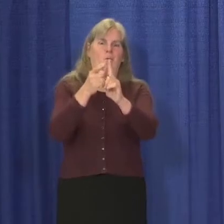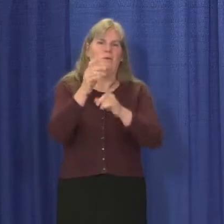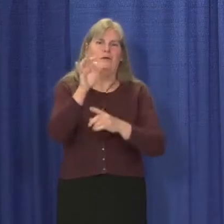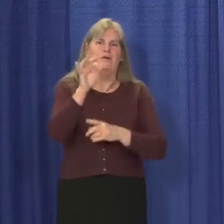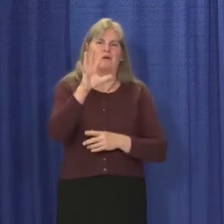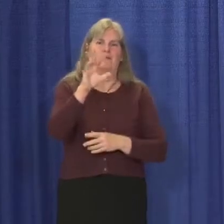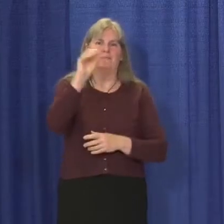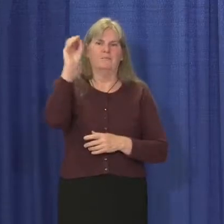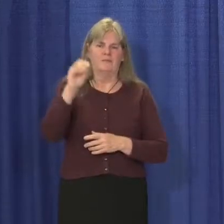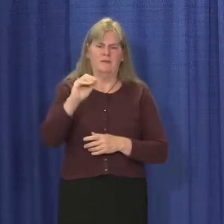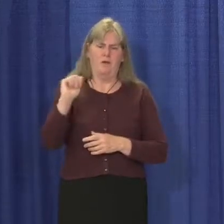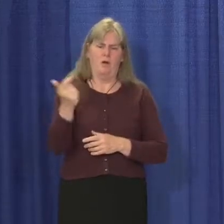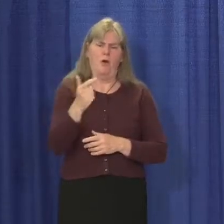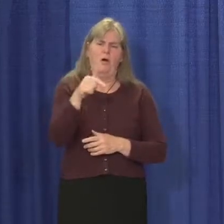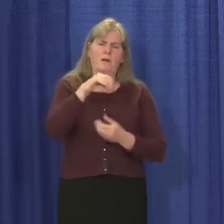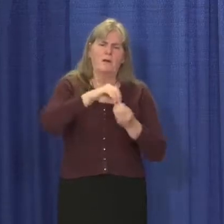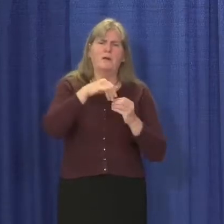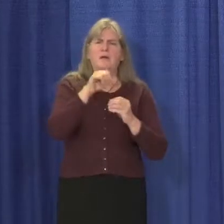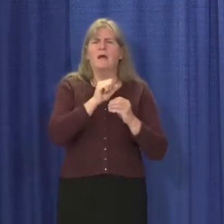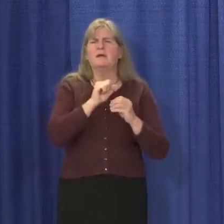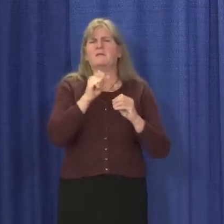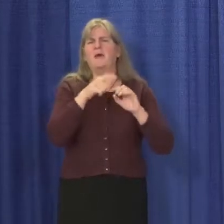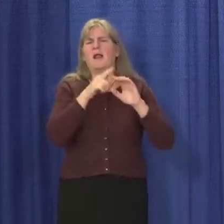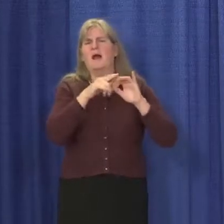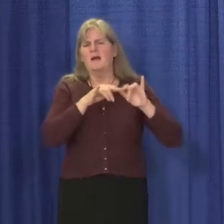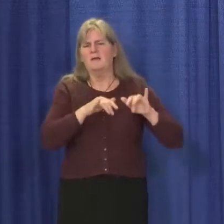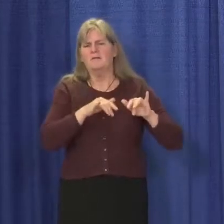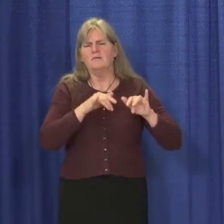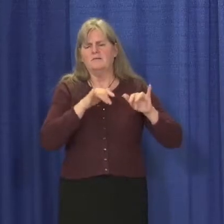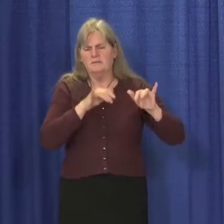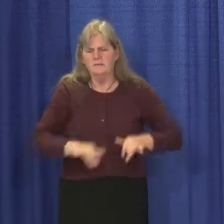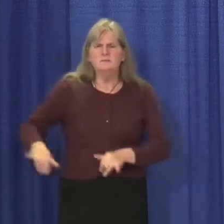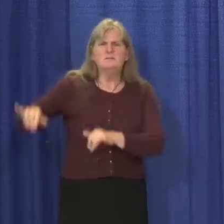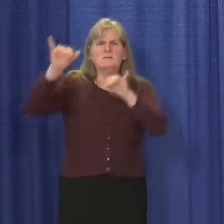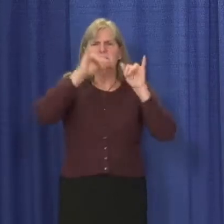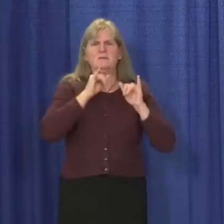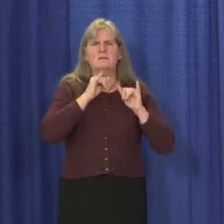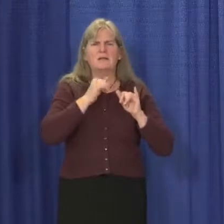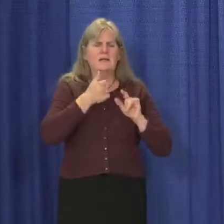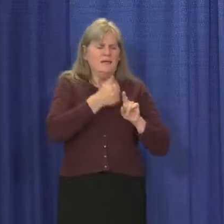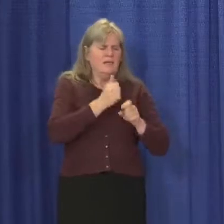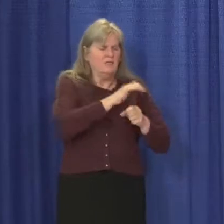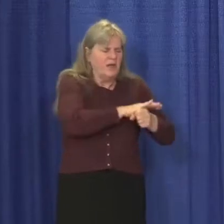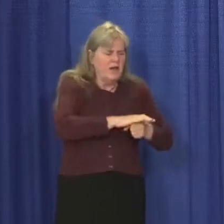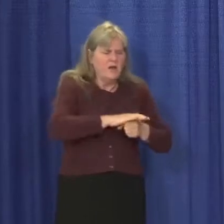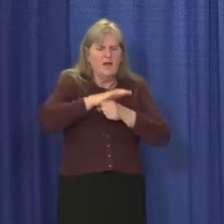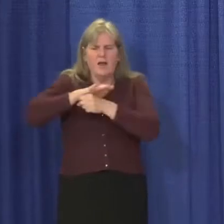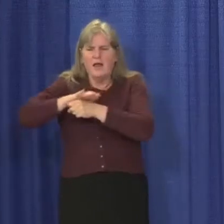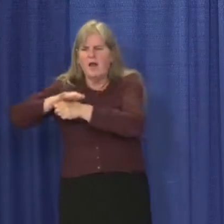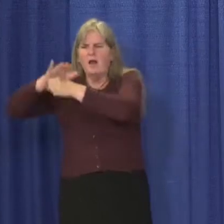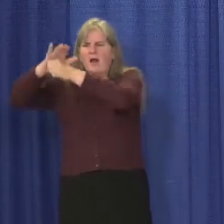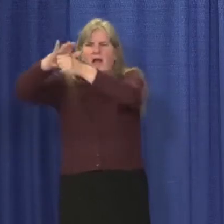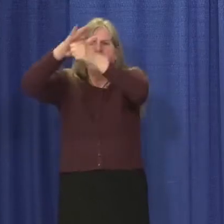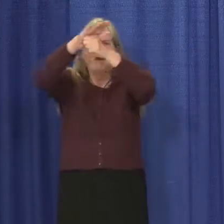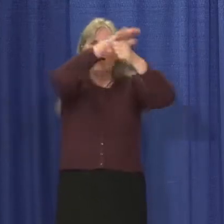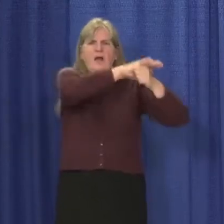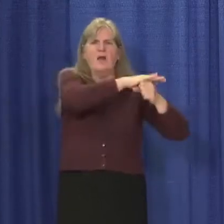95 percent. Because we are able to decrease the susceptibility of any